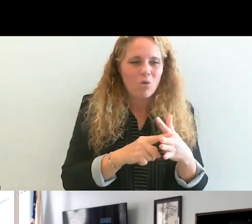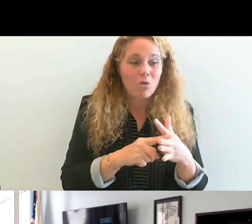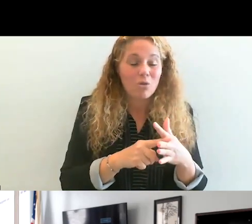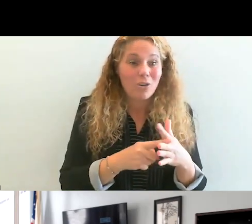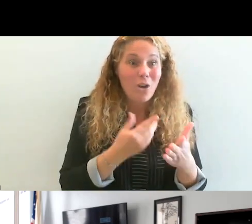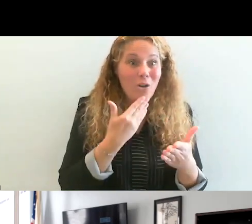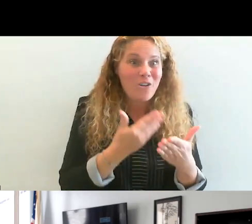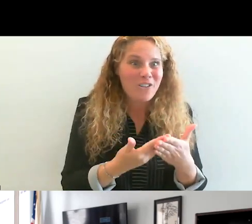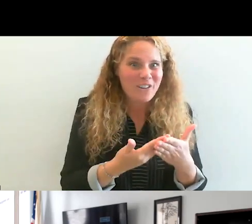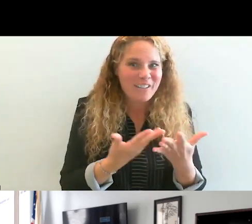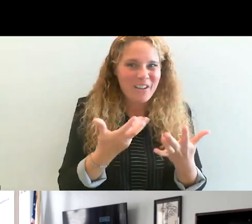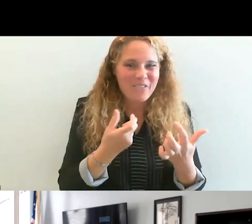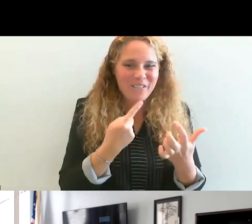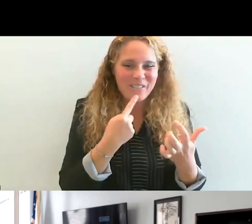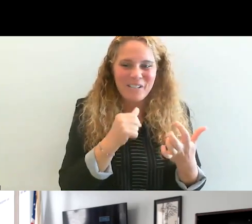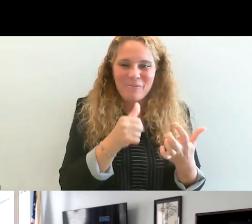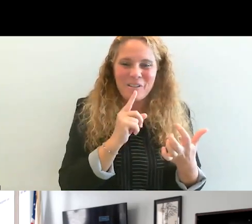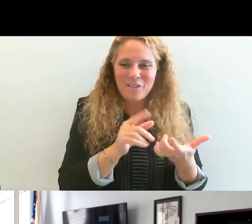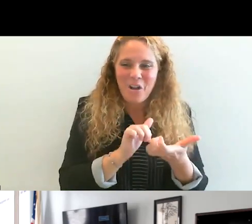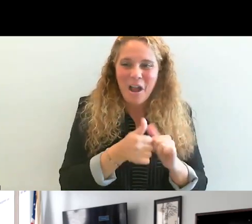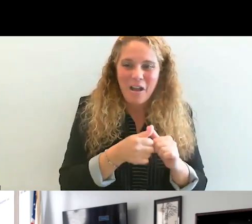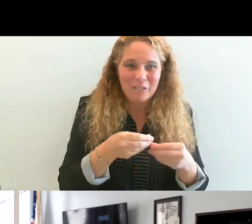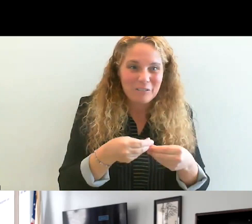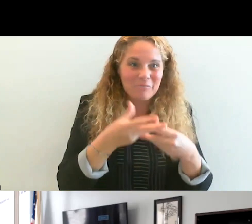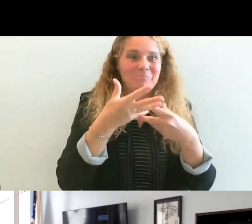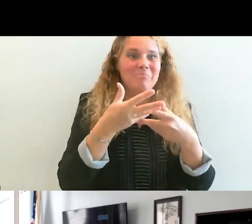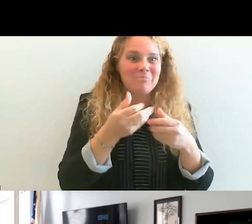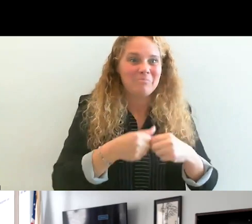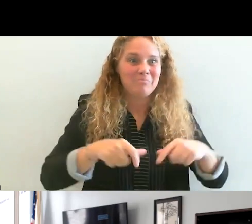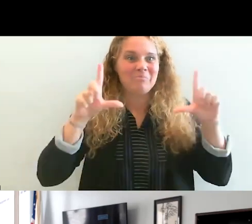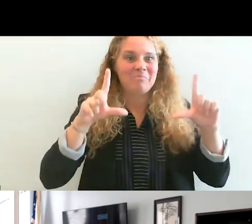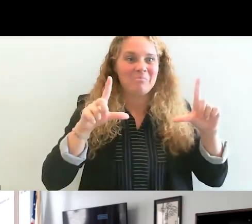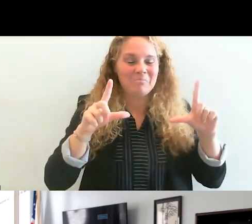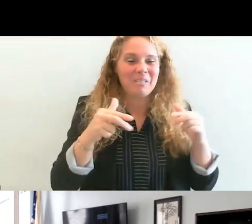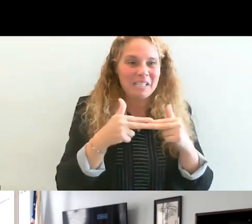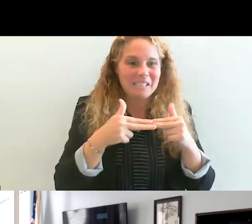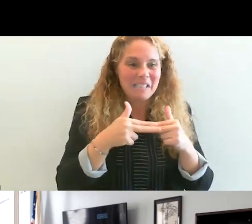I WAS GOING TO SAY I AM NOT SURE HOW TO GET THE SLIDES UP. THANK YOU.